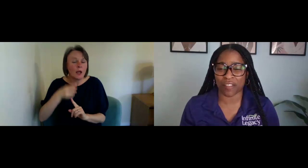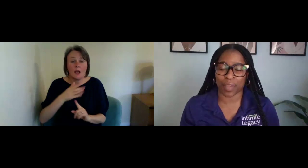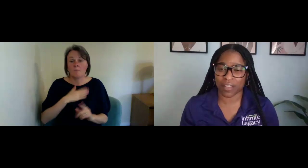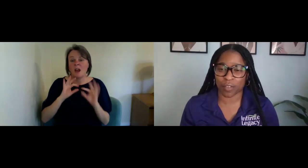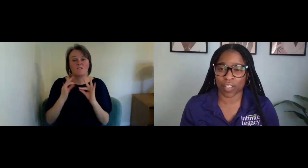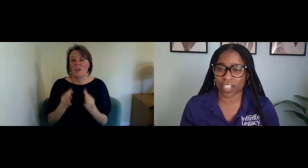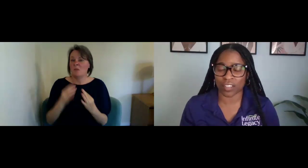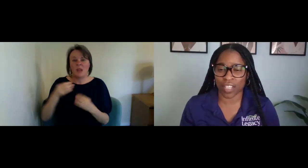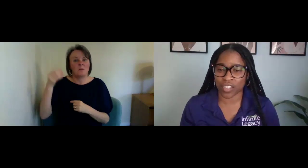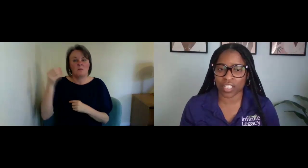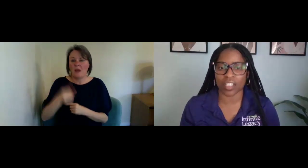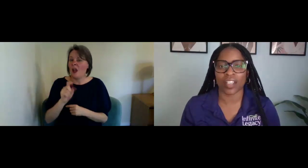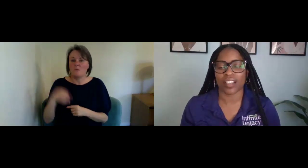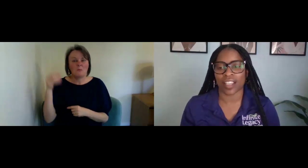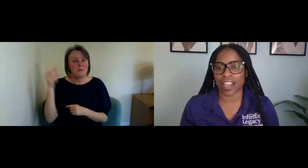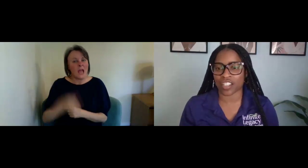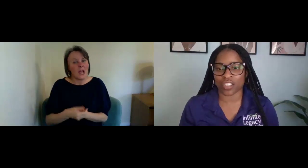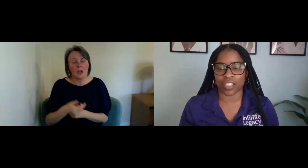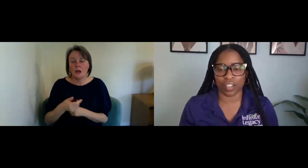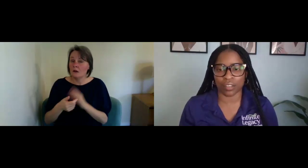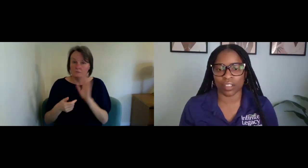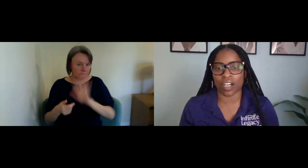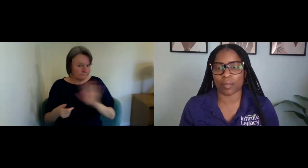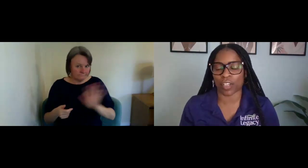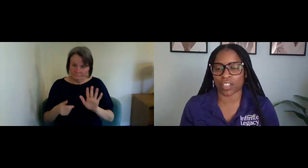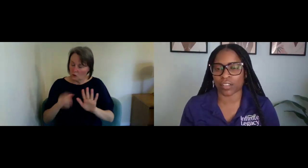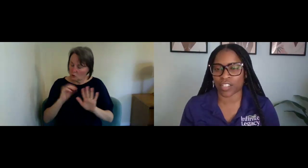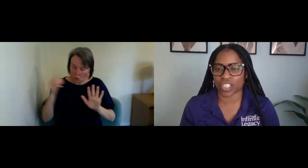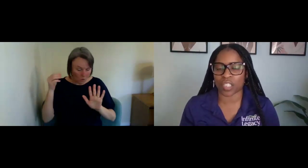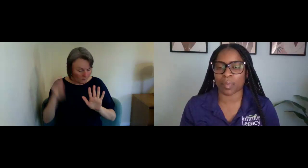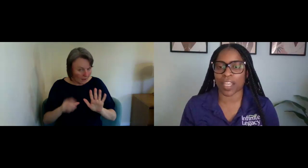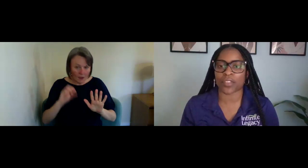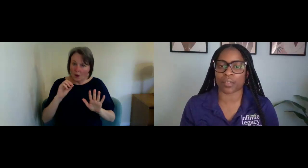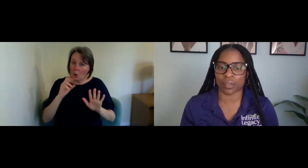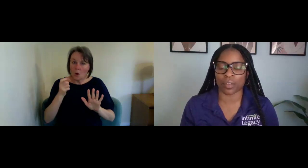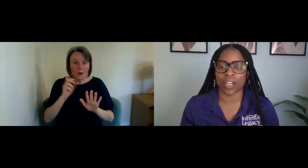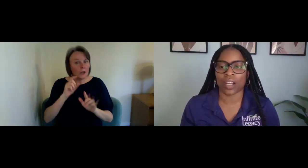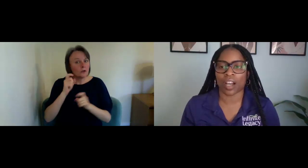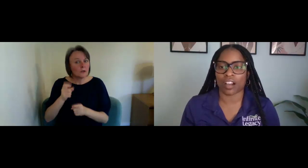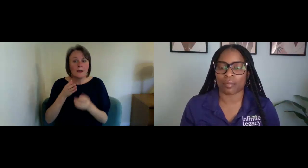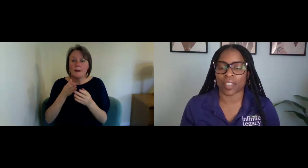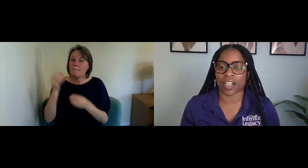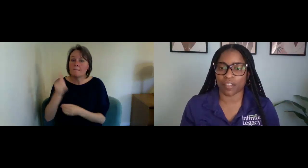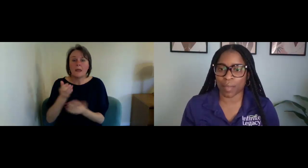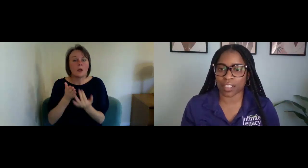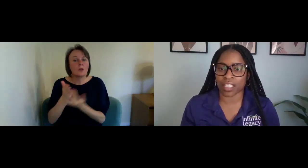to pay for organ donation. They actually don't. Organ donation is paid through the government,